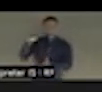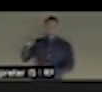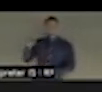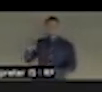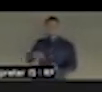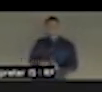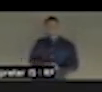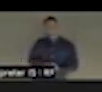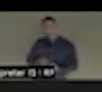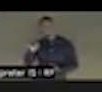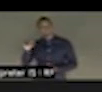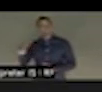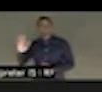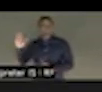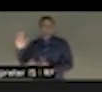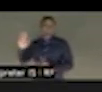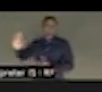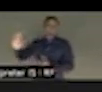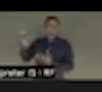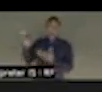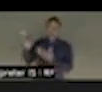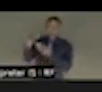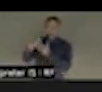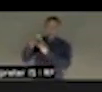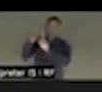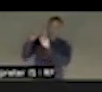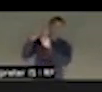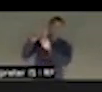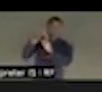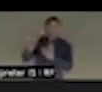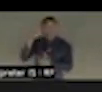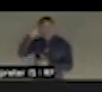who really need and benefit from Captioning are.